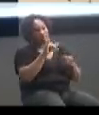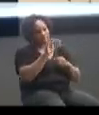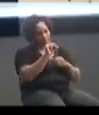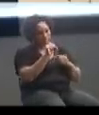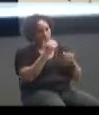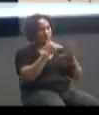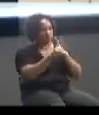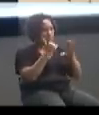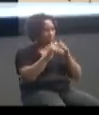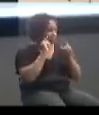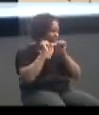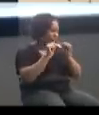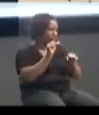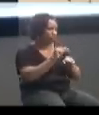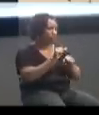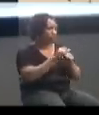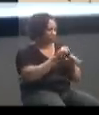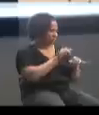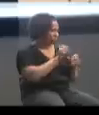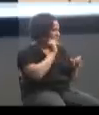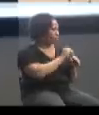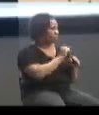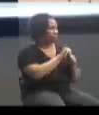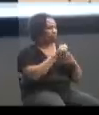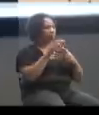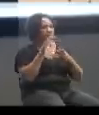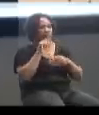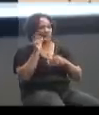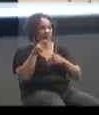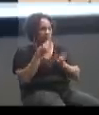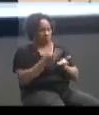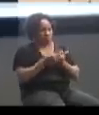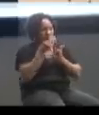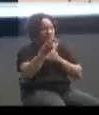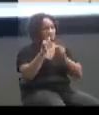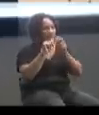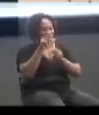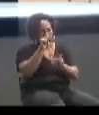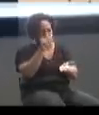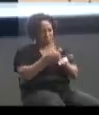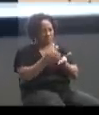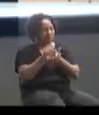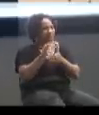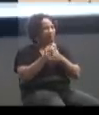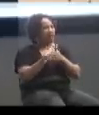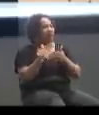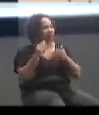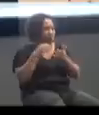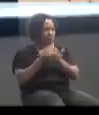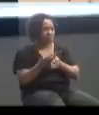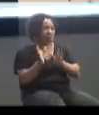WE WERE ABLE TO CLOSE REAL ESTATE TRANSACTIONS INCLUDING A